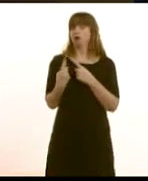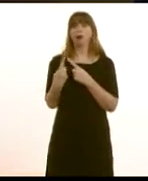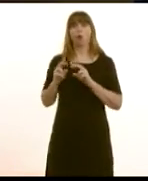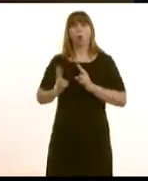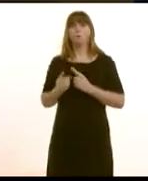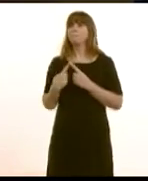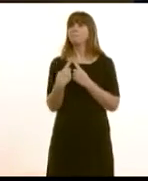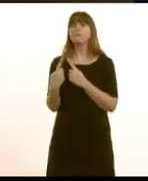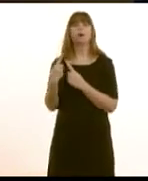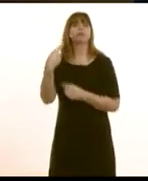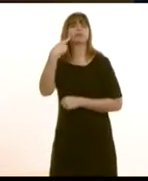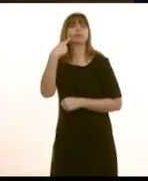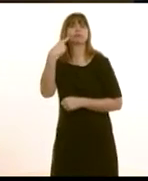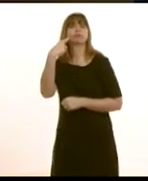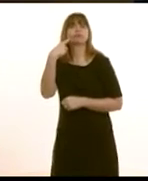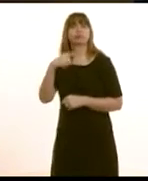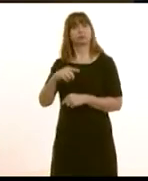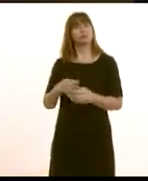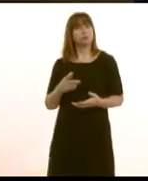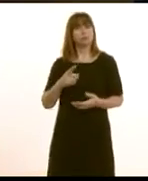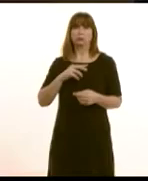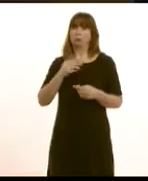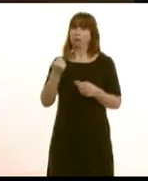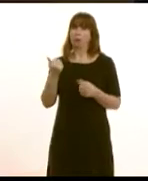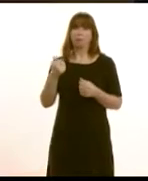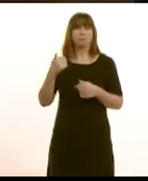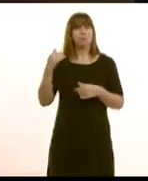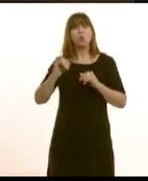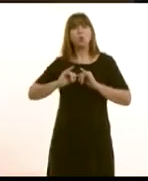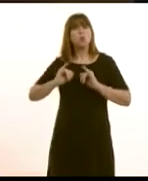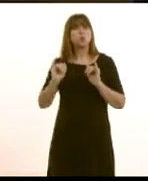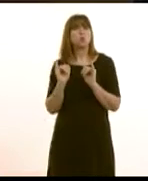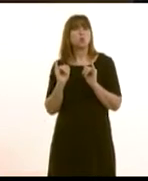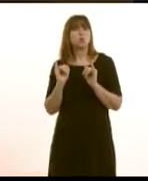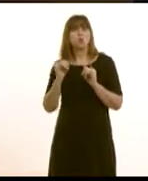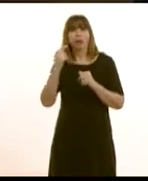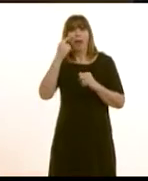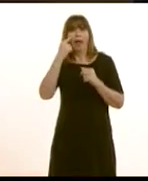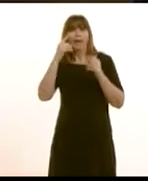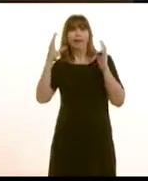especially as some of them are already suffering from significant sight loss. But, can I ask